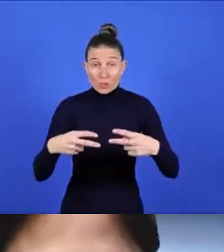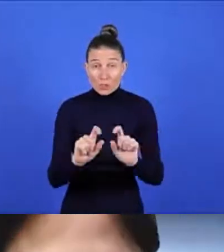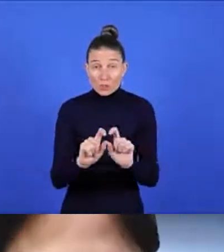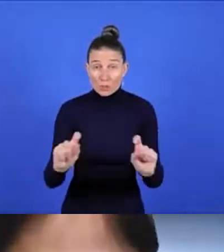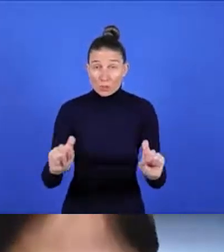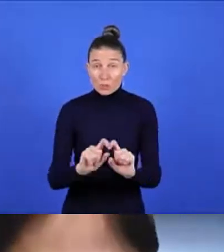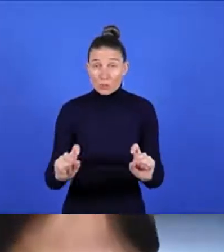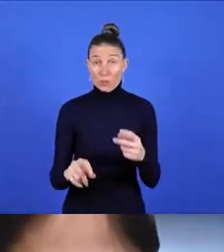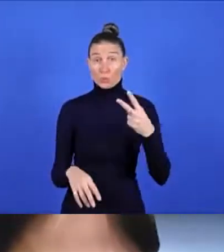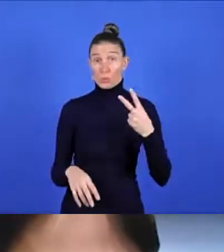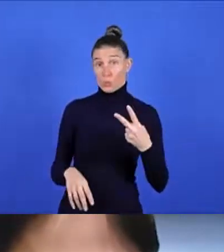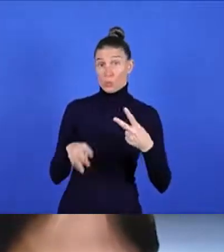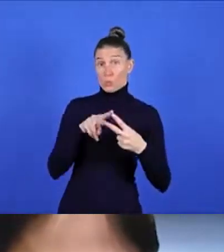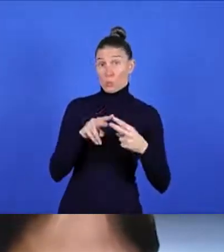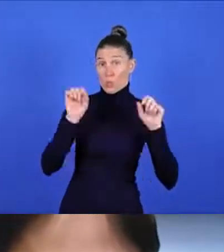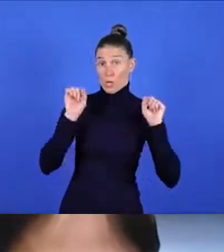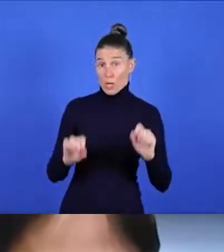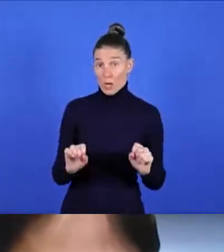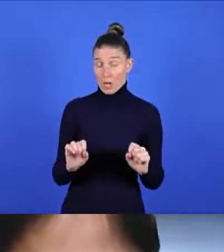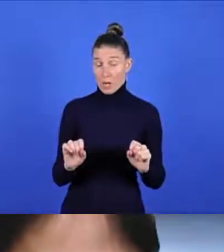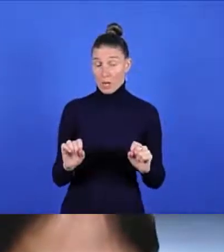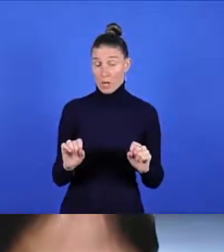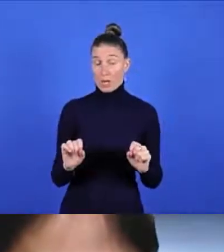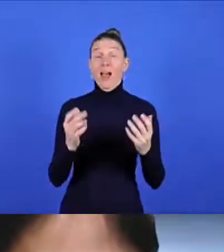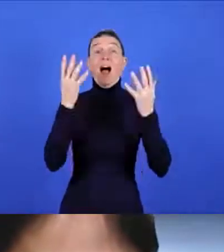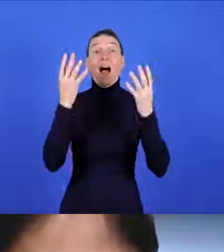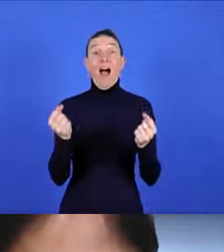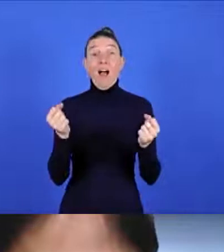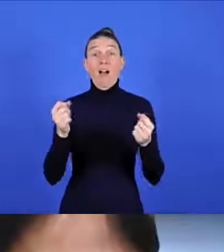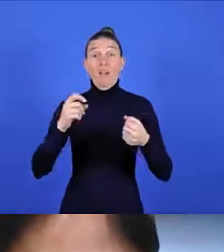captions, you have two ways to do it